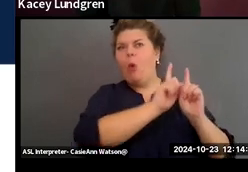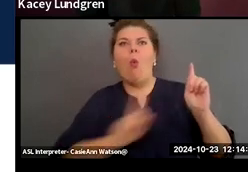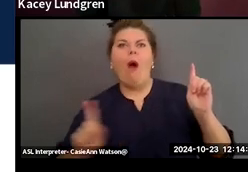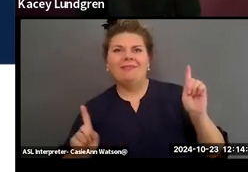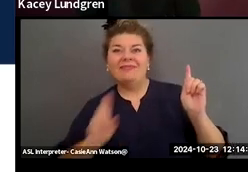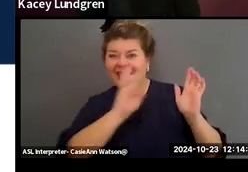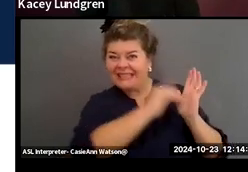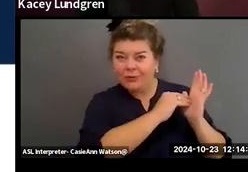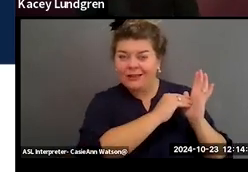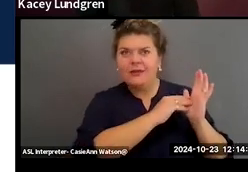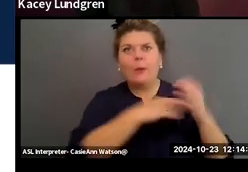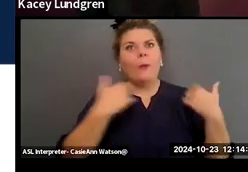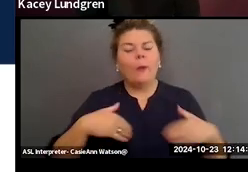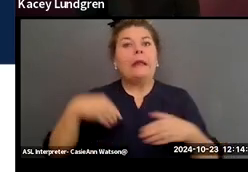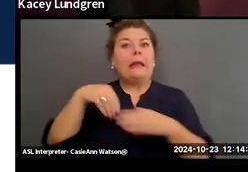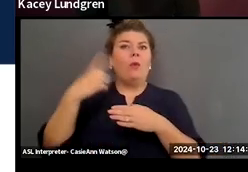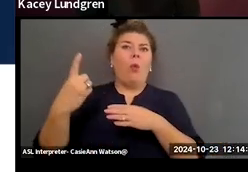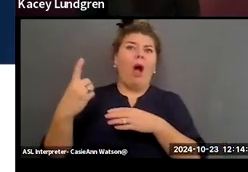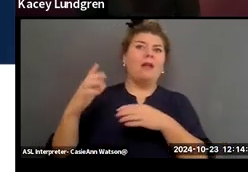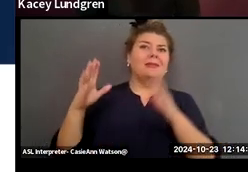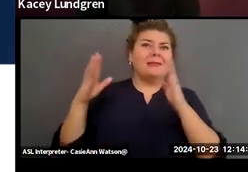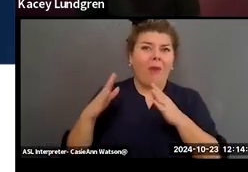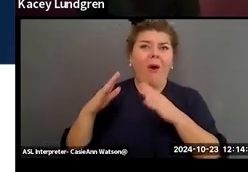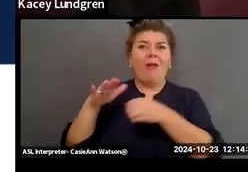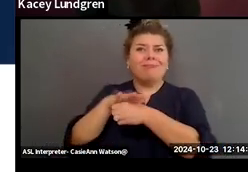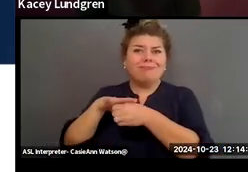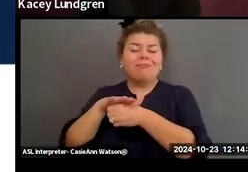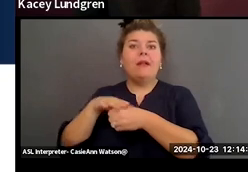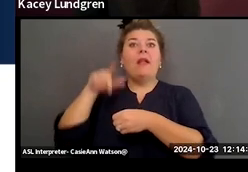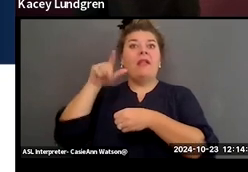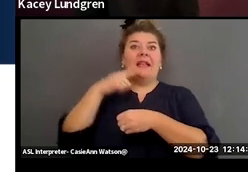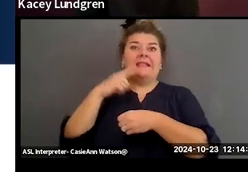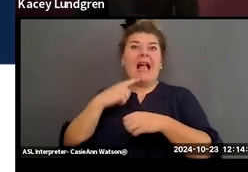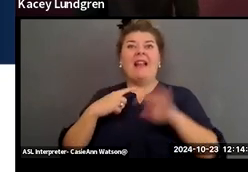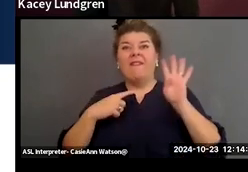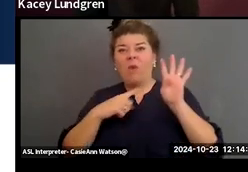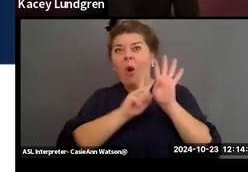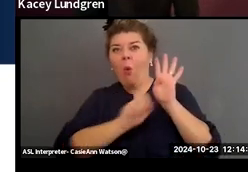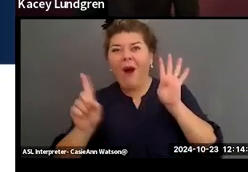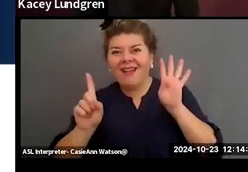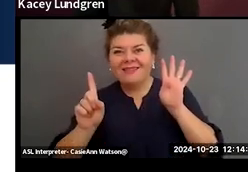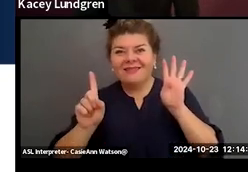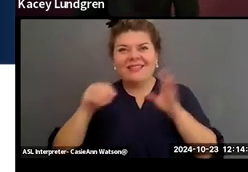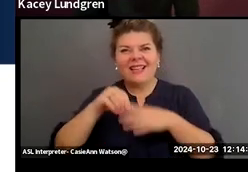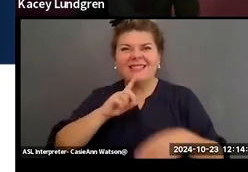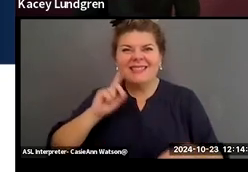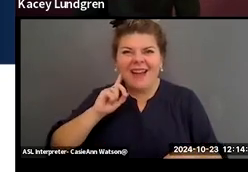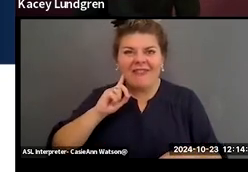In one especially concentrated section of Chilmark, they reported that 1 in every 4 people were deaf. That's amazing.